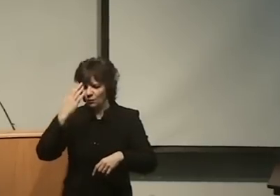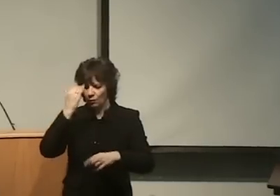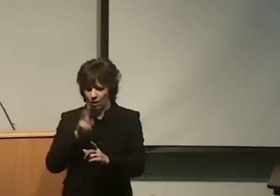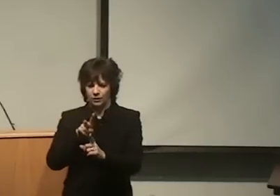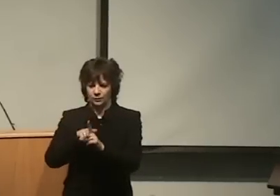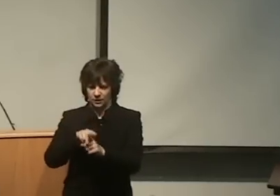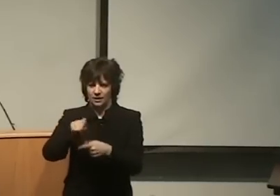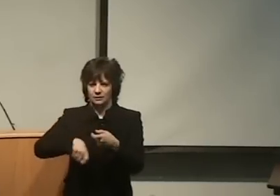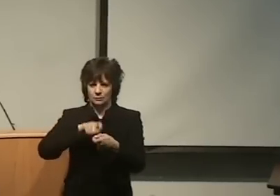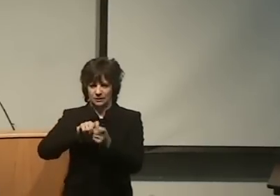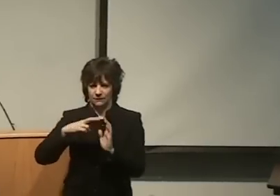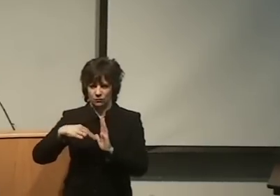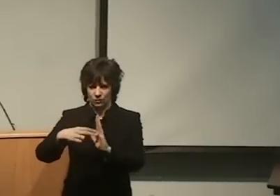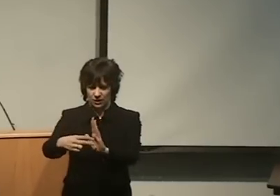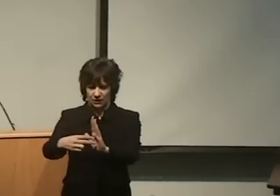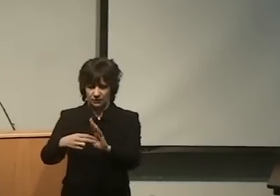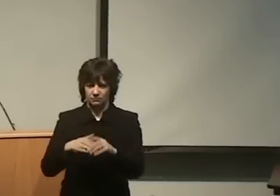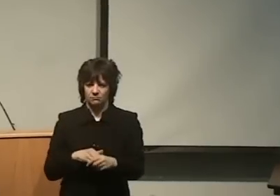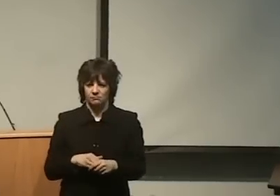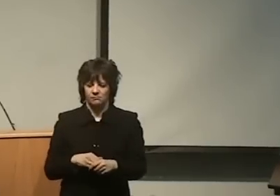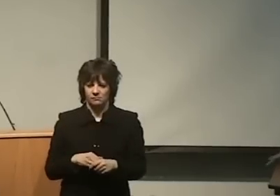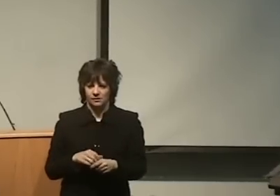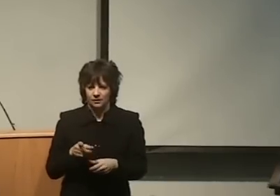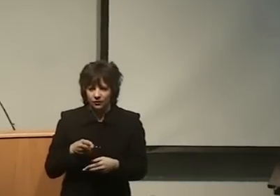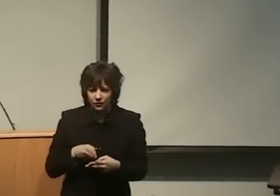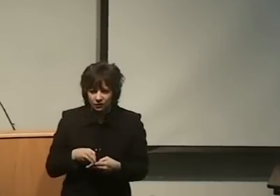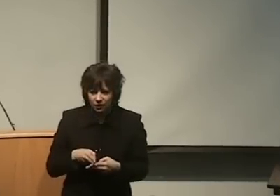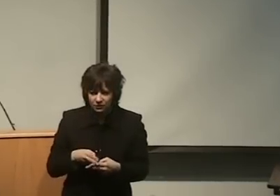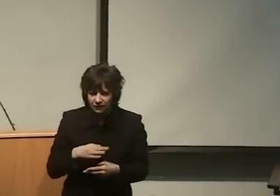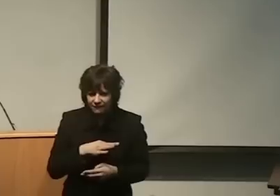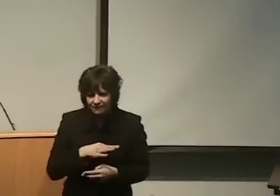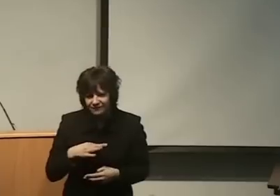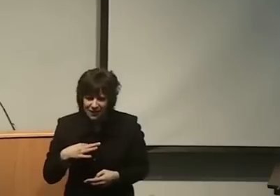They're called faculty.